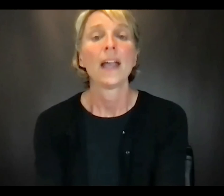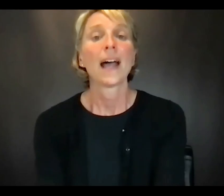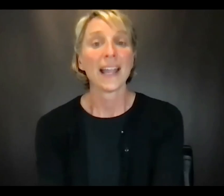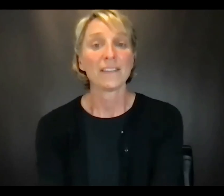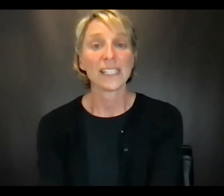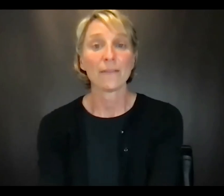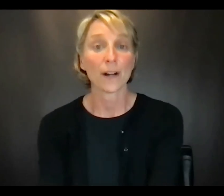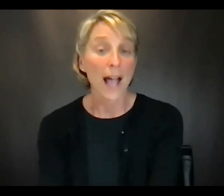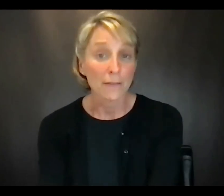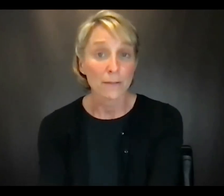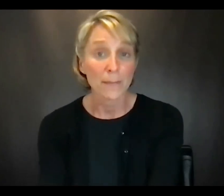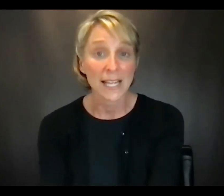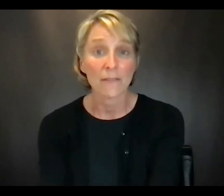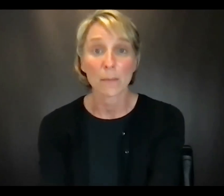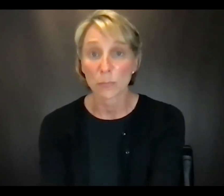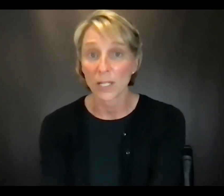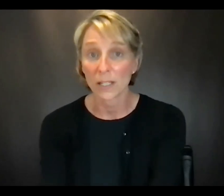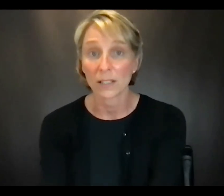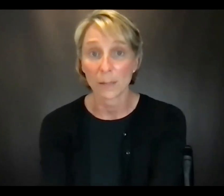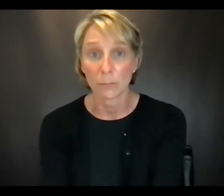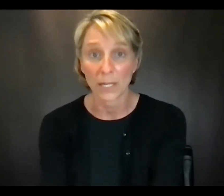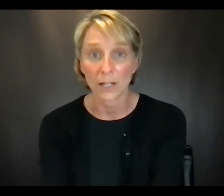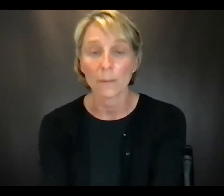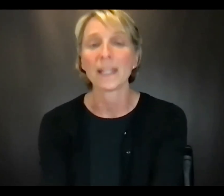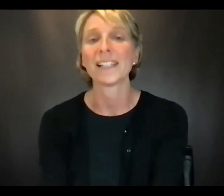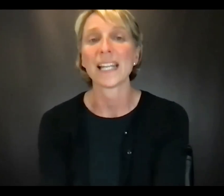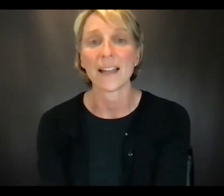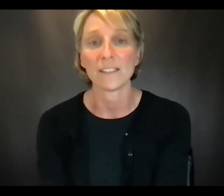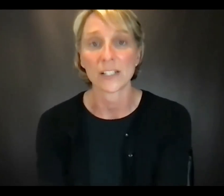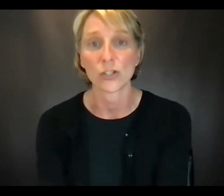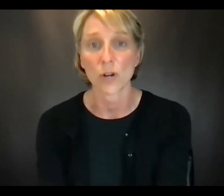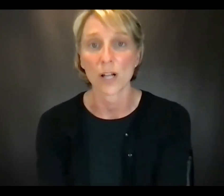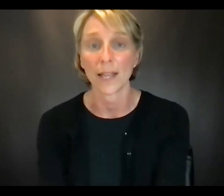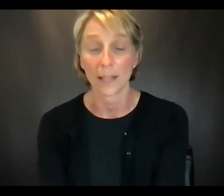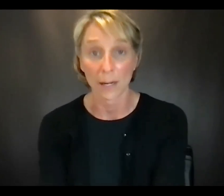I have to say for, I for myself, I'm a pretty good lip reader. Because I have such a strong language